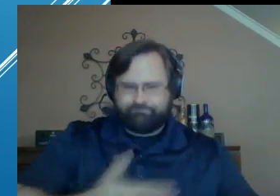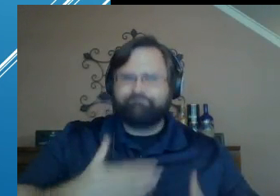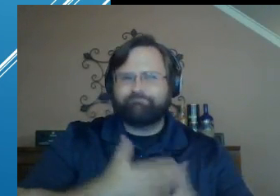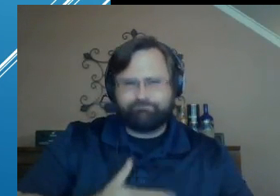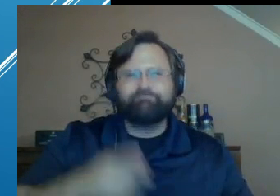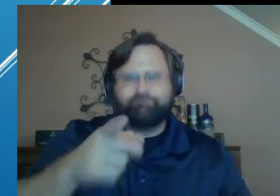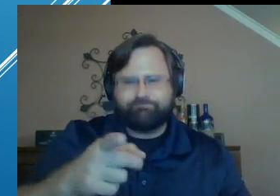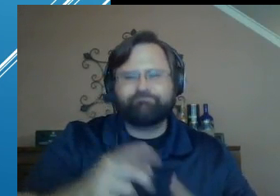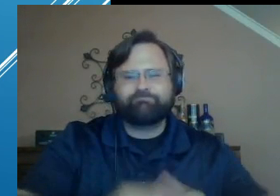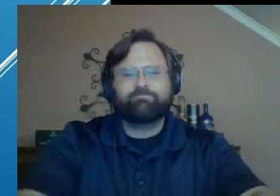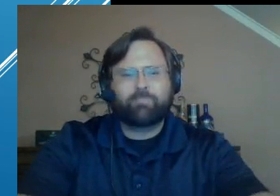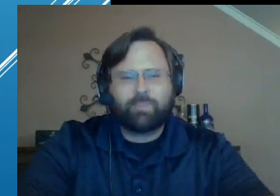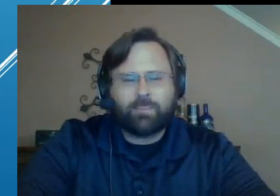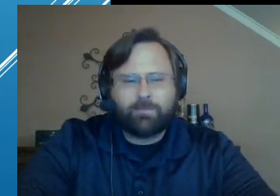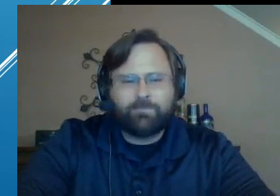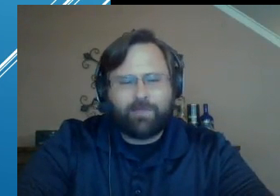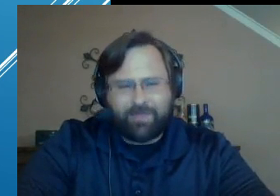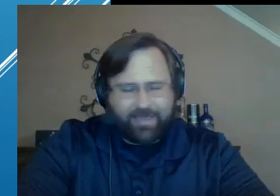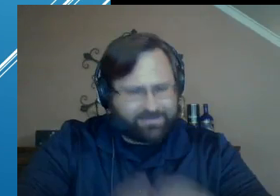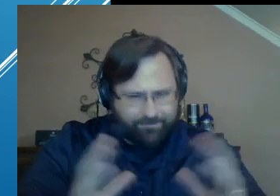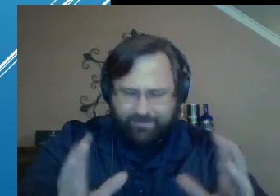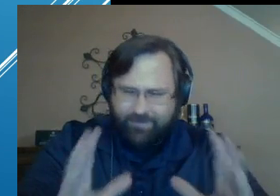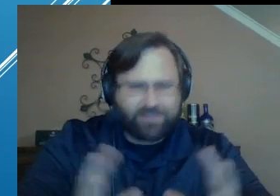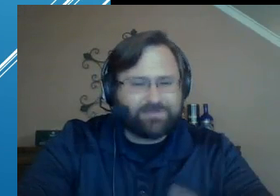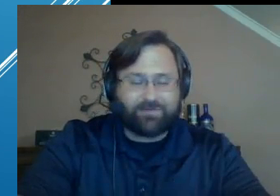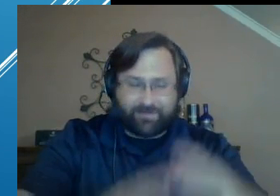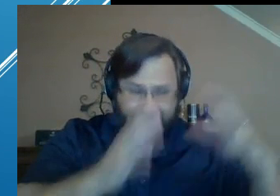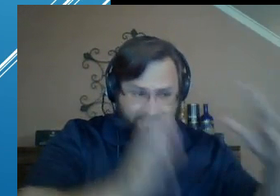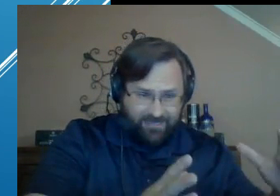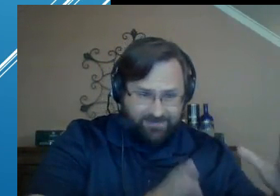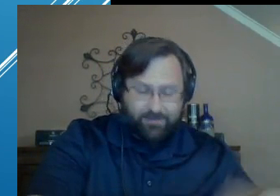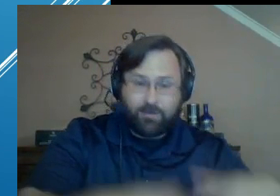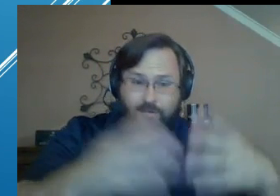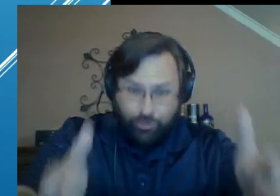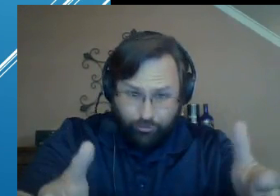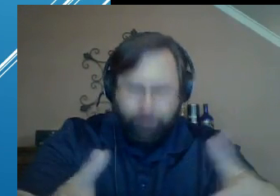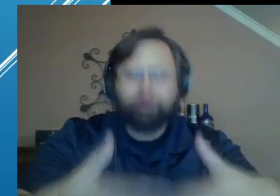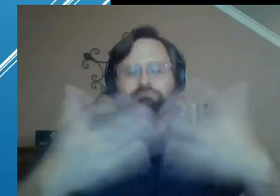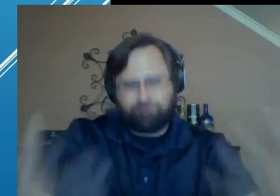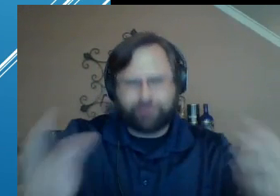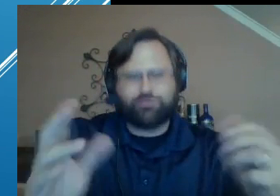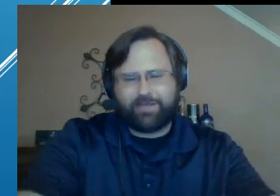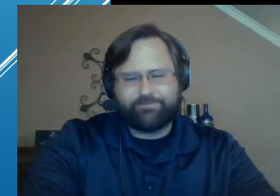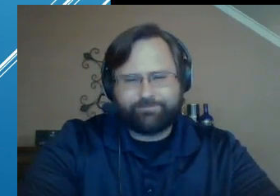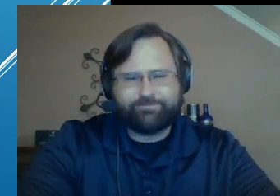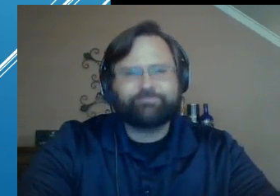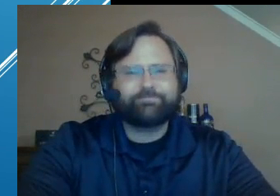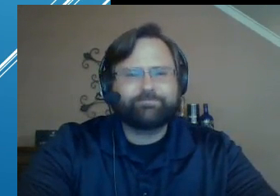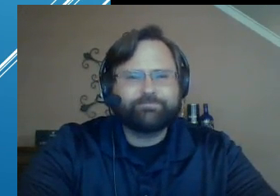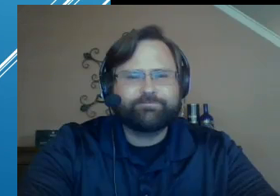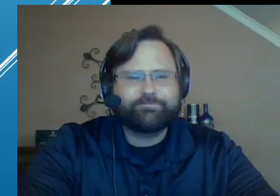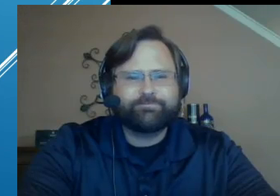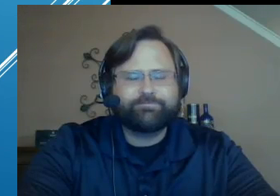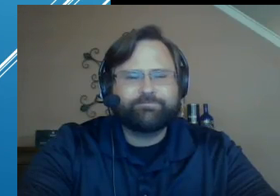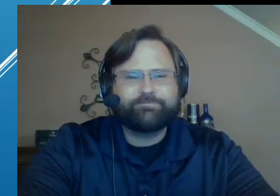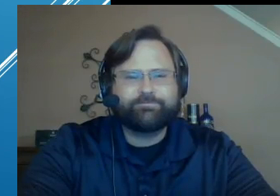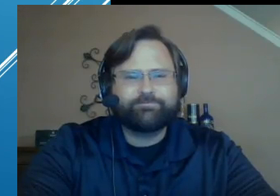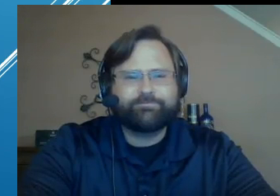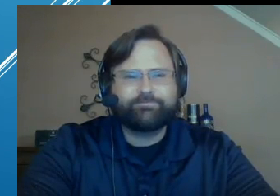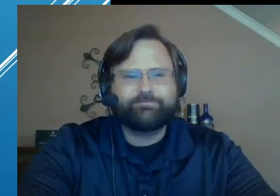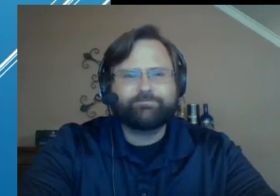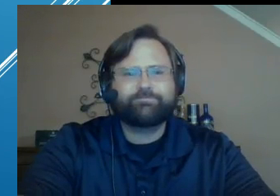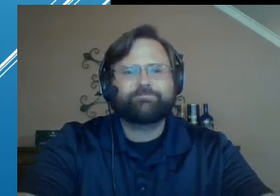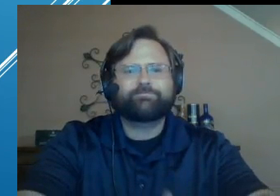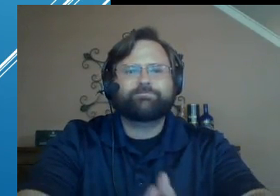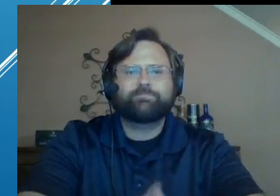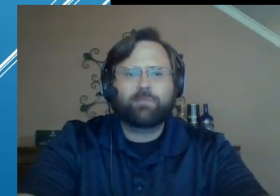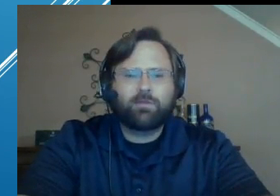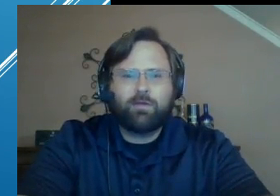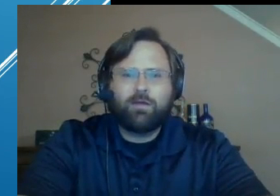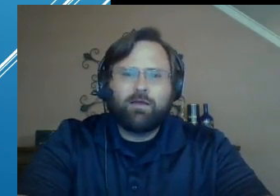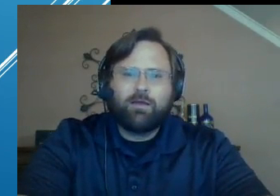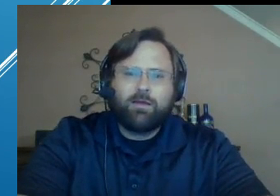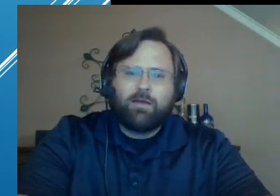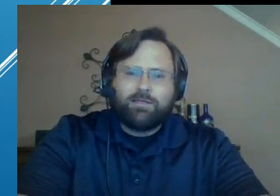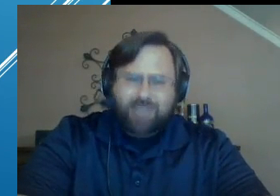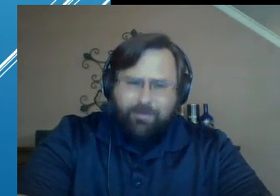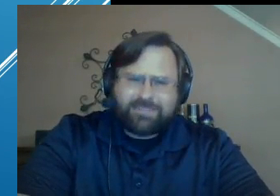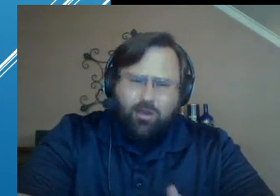and that case something very specific this class you you enjoy it topics